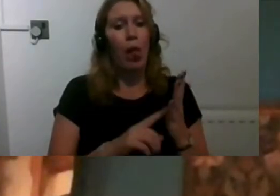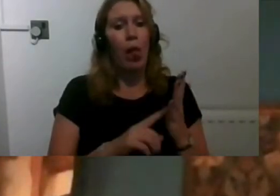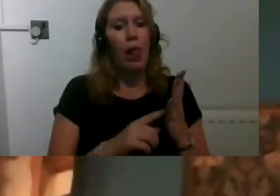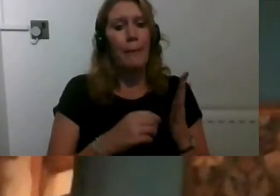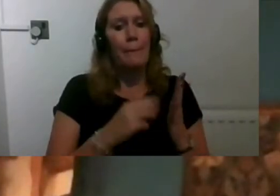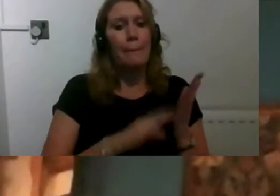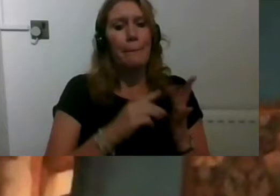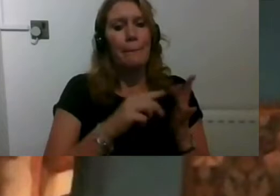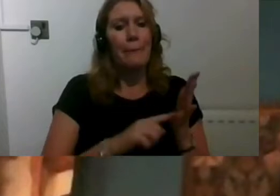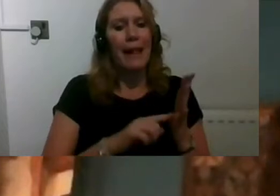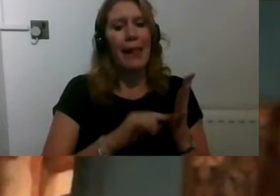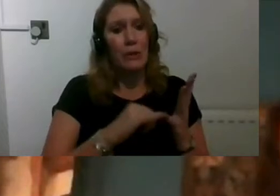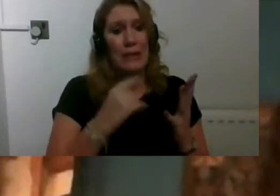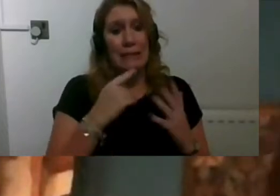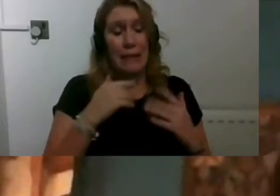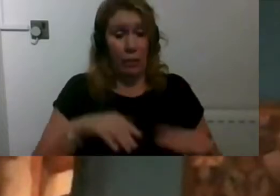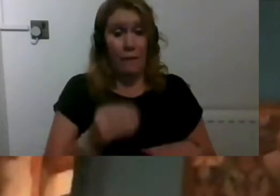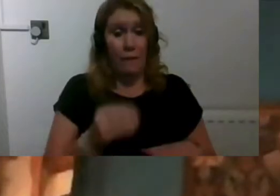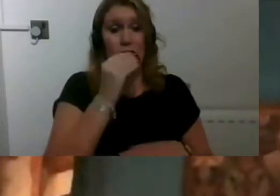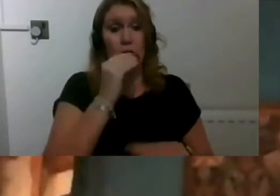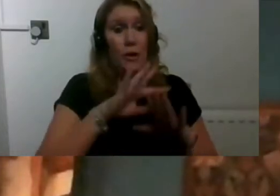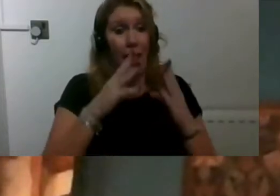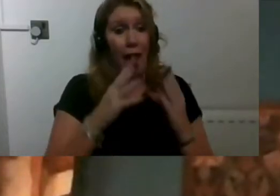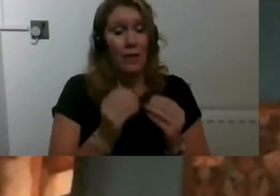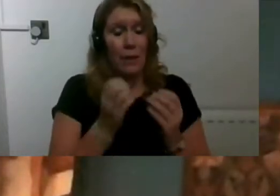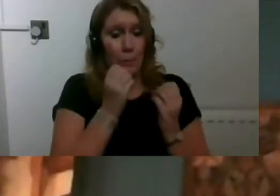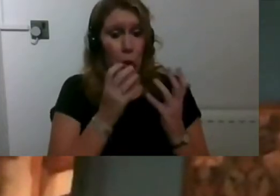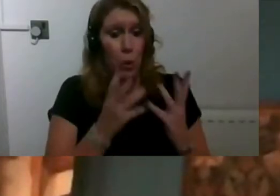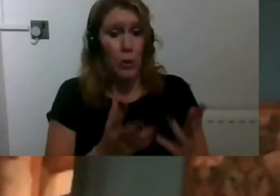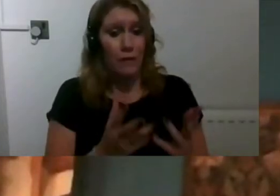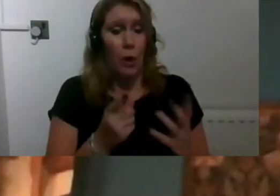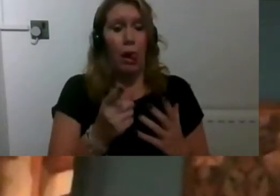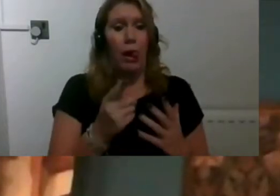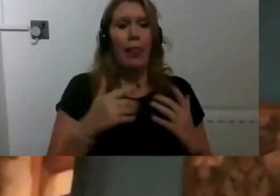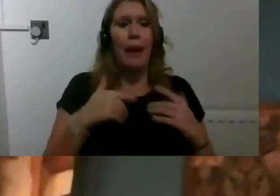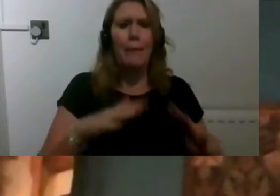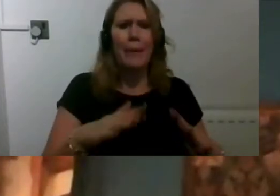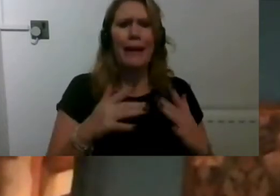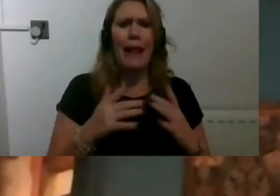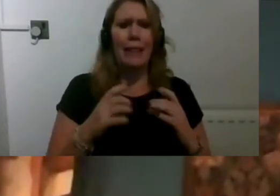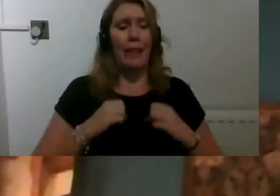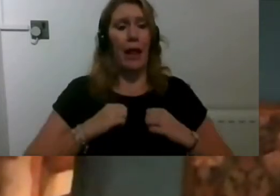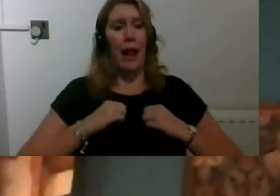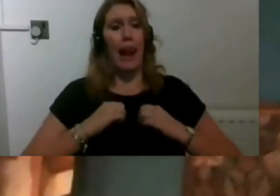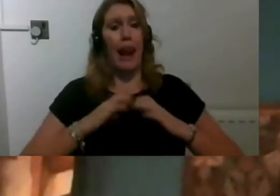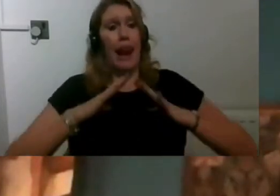Liberty Festival not long after, then I came back to do some performance skills